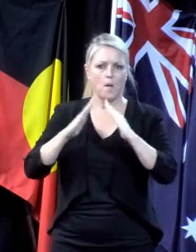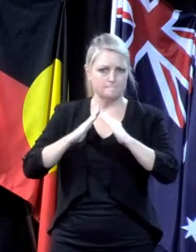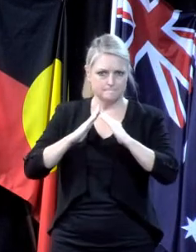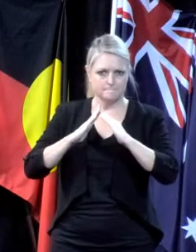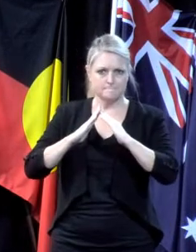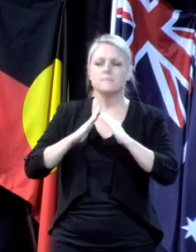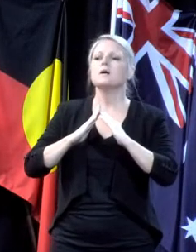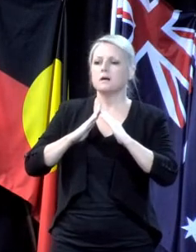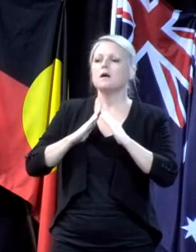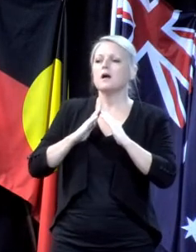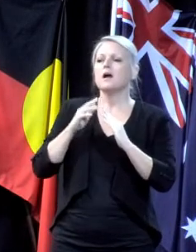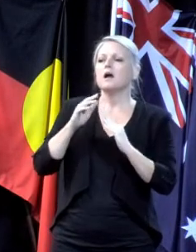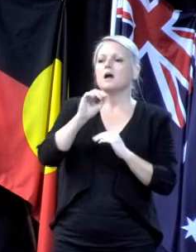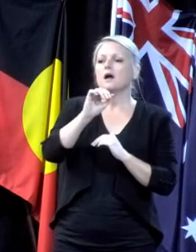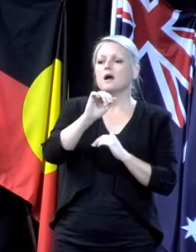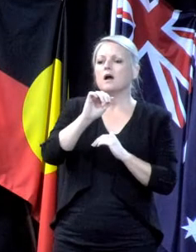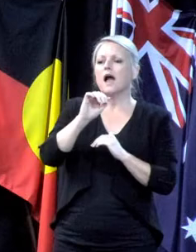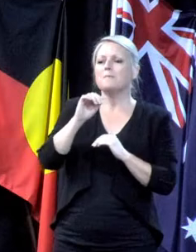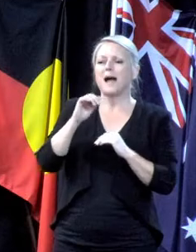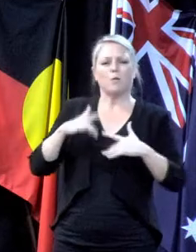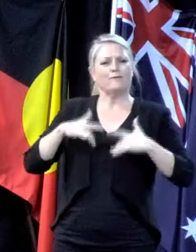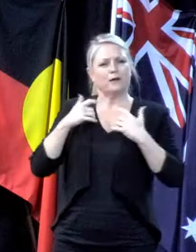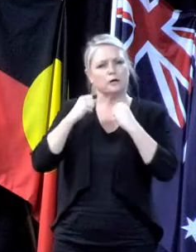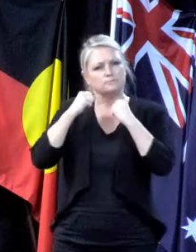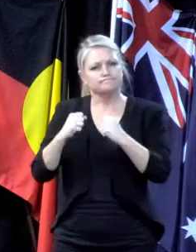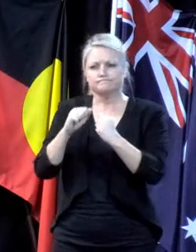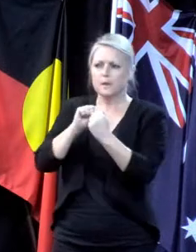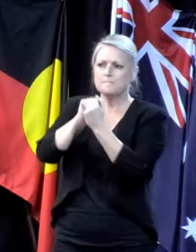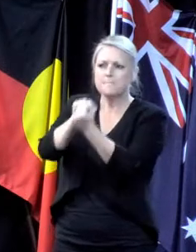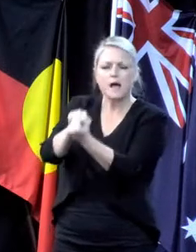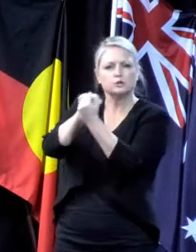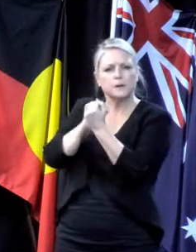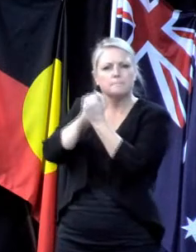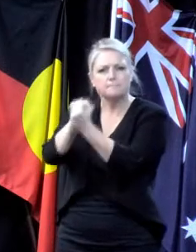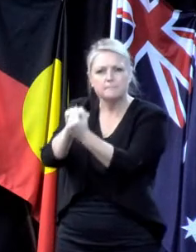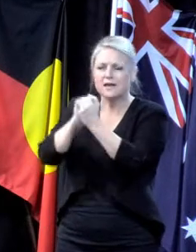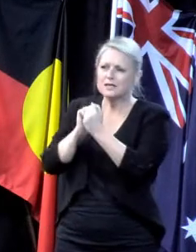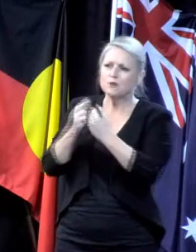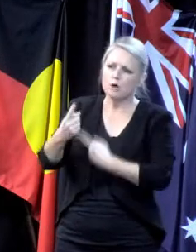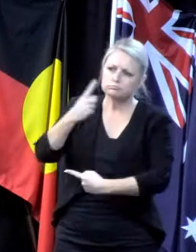And it's a partnership, so we listen. We provide access for them to meet.